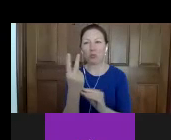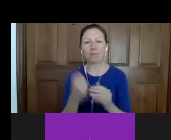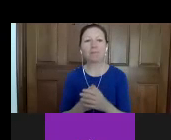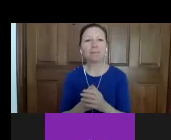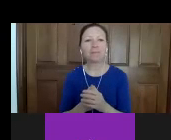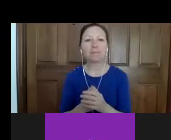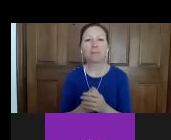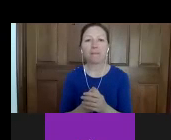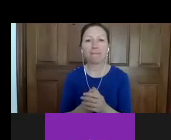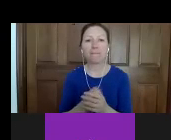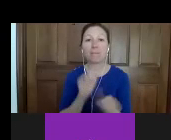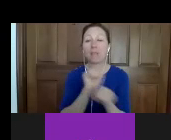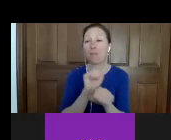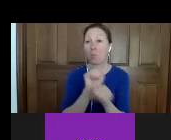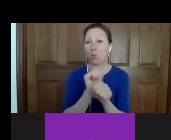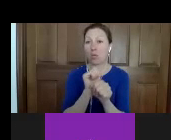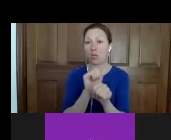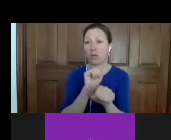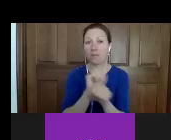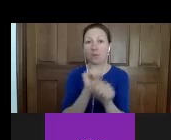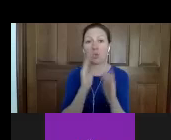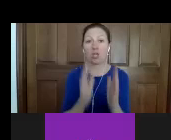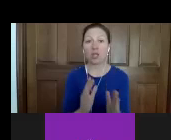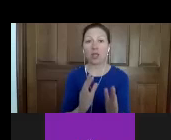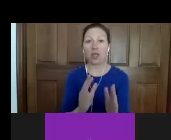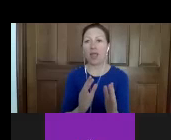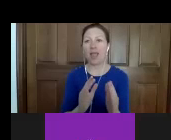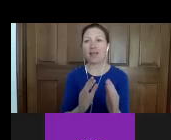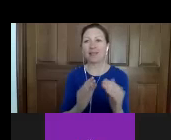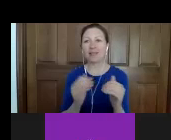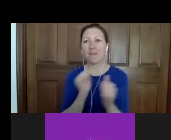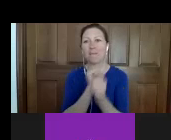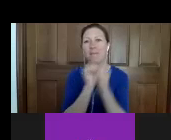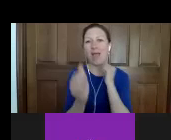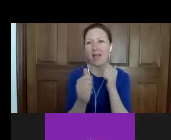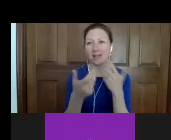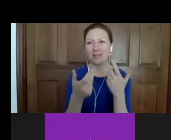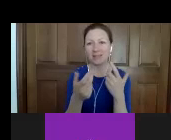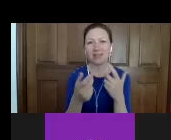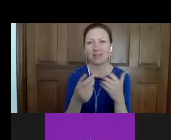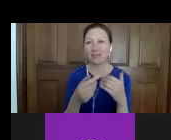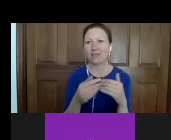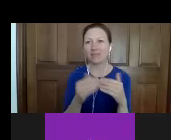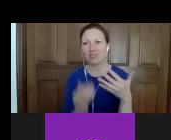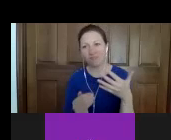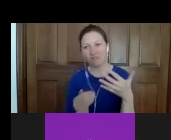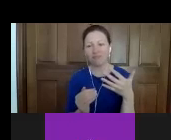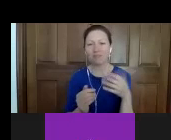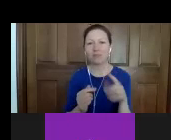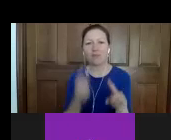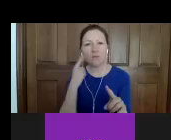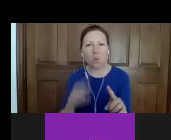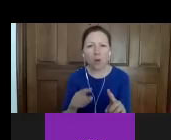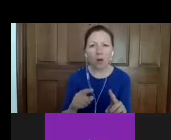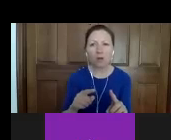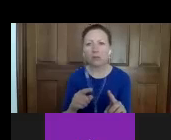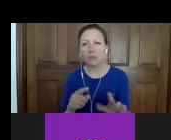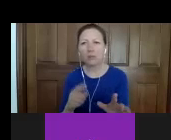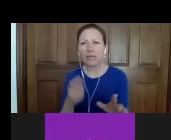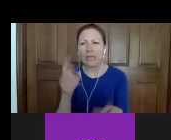for the last three promotion motions despite being qualified. Do we think that is discrimination.